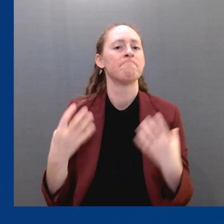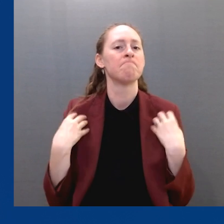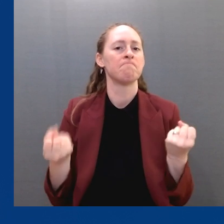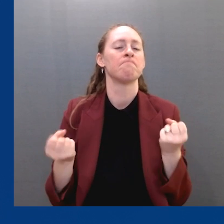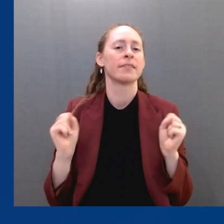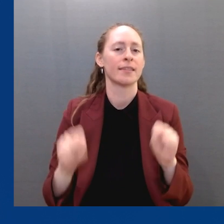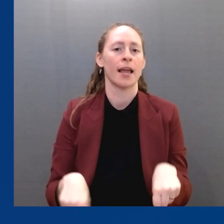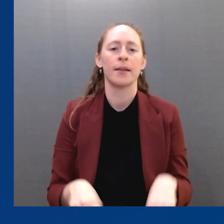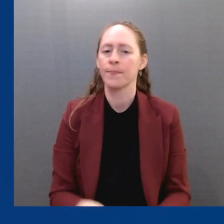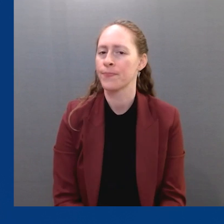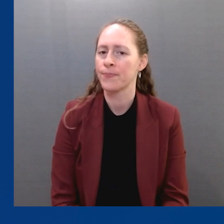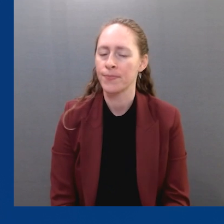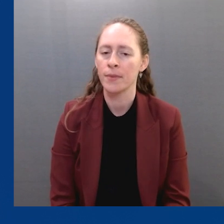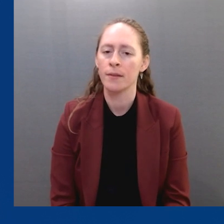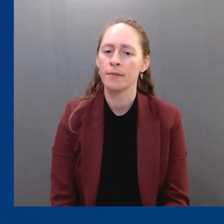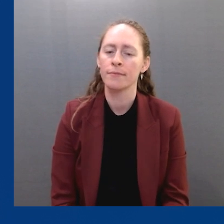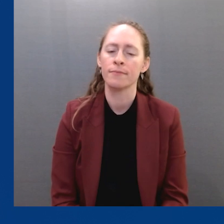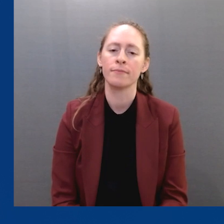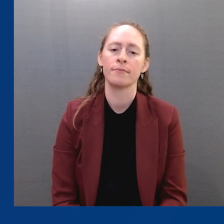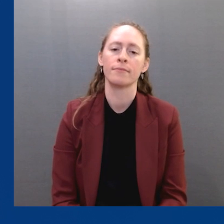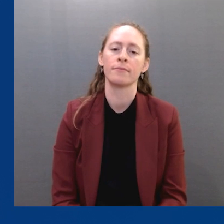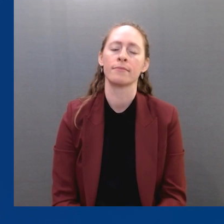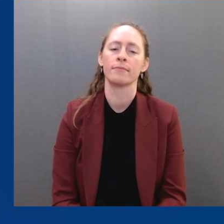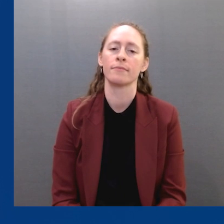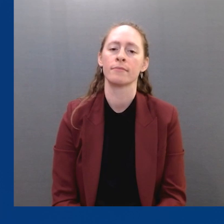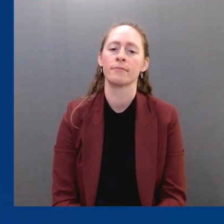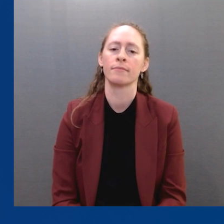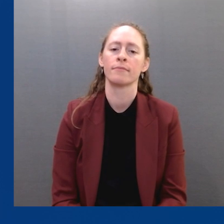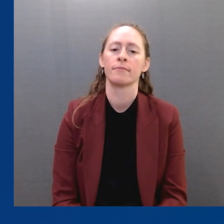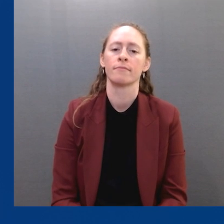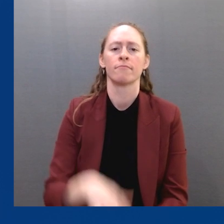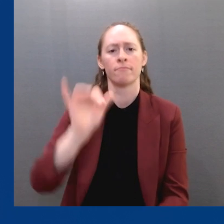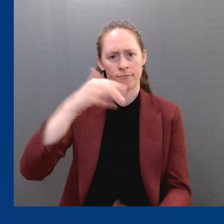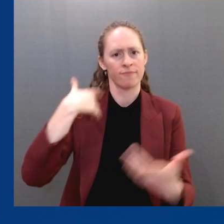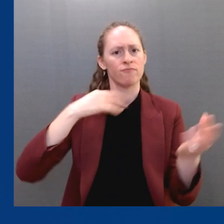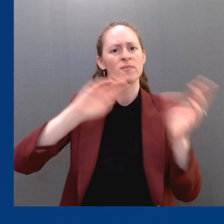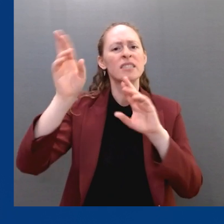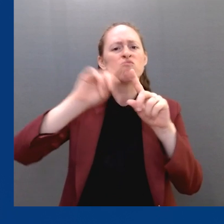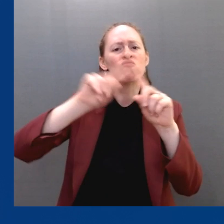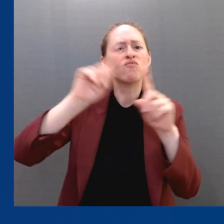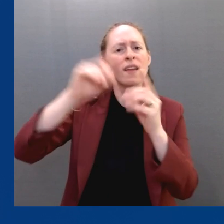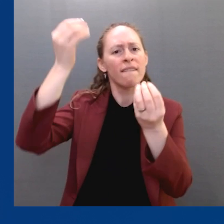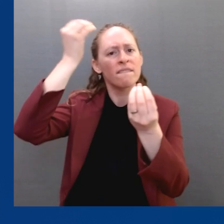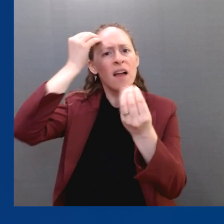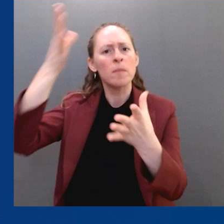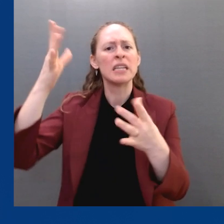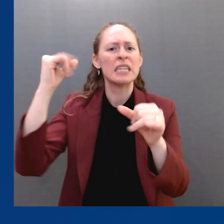This graph shows our COVID-19 community levels and allows individuals and communities to take action